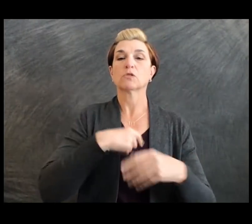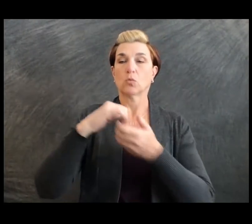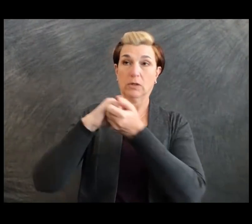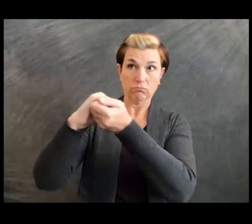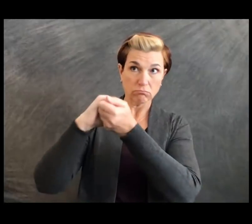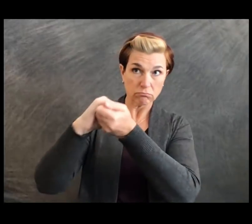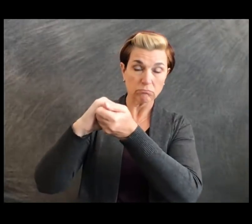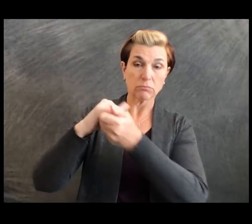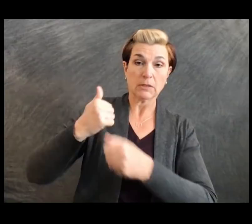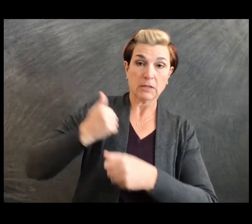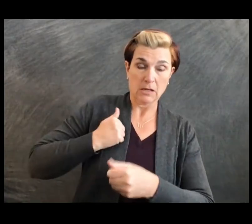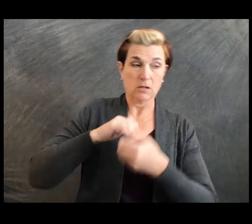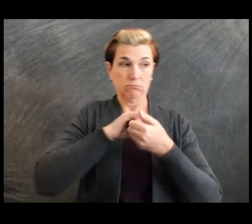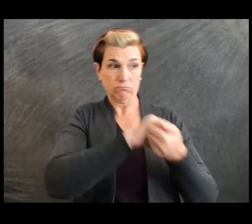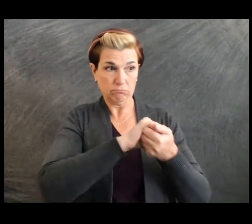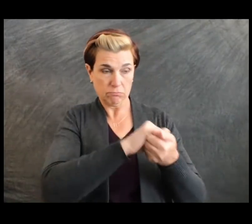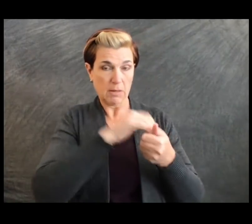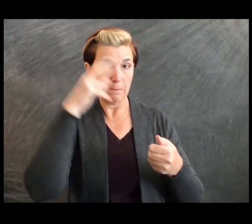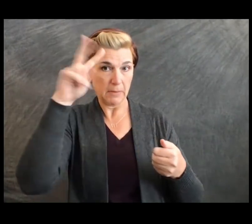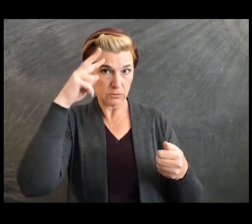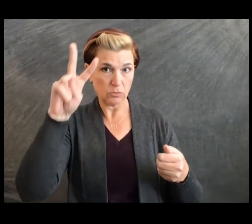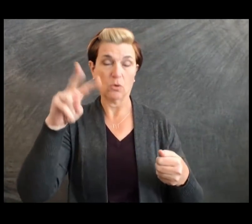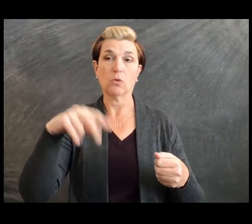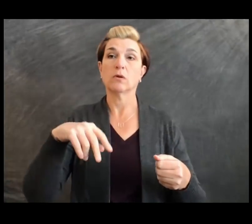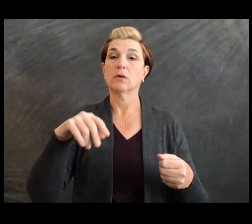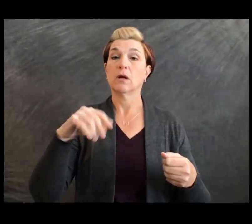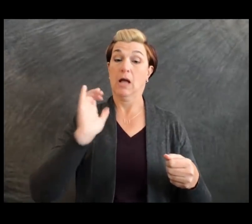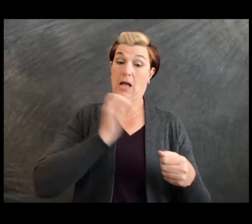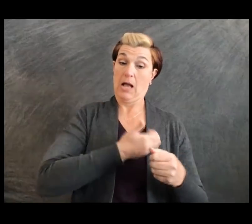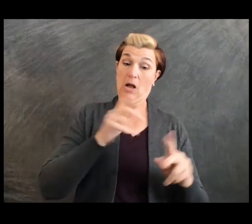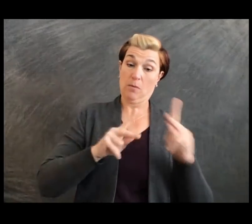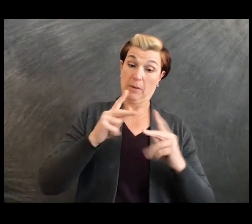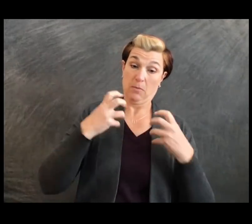keep our people healthy keep their people healthy keep everybody safe